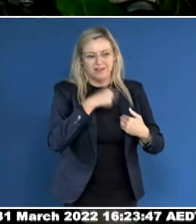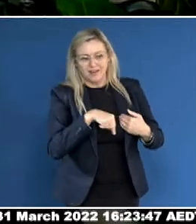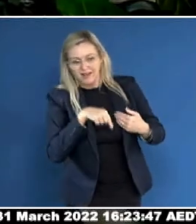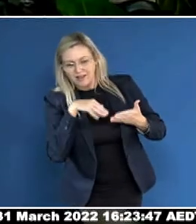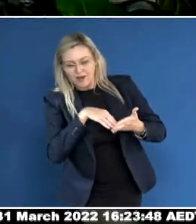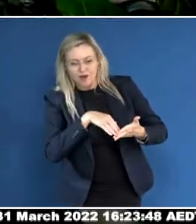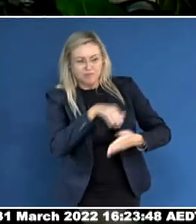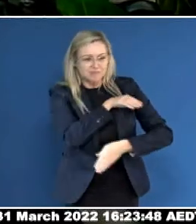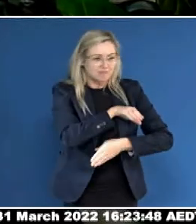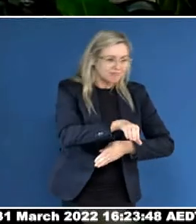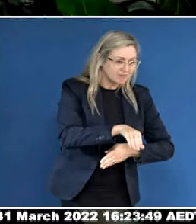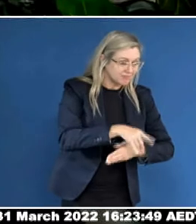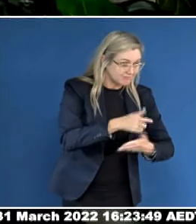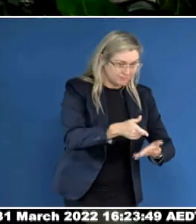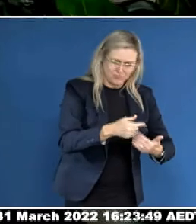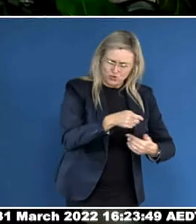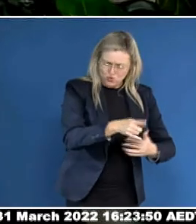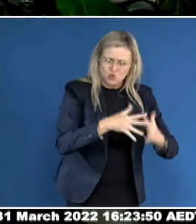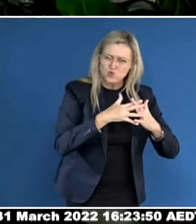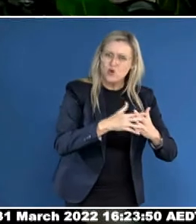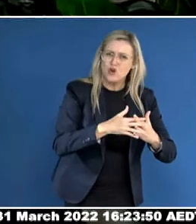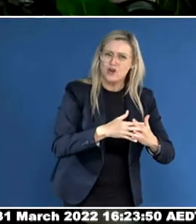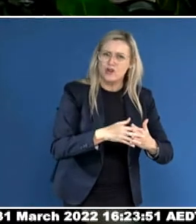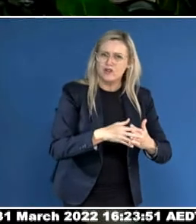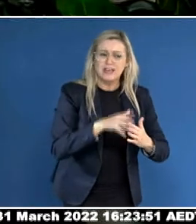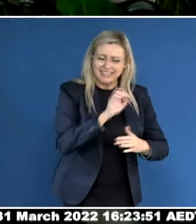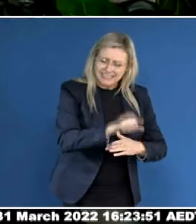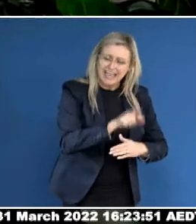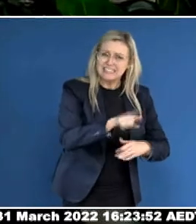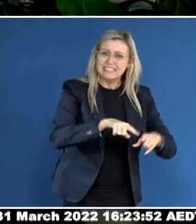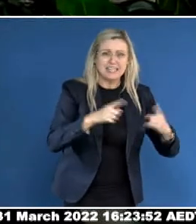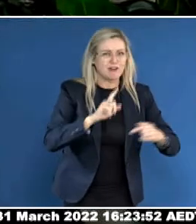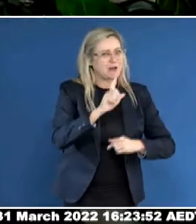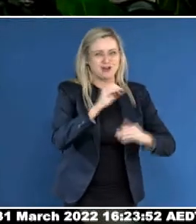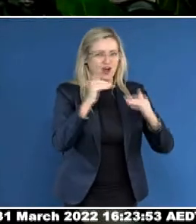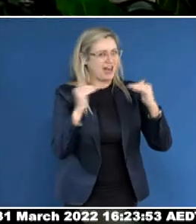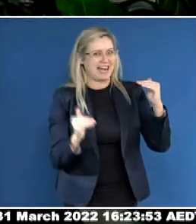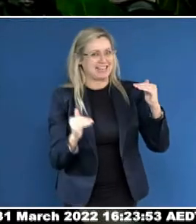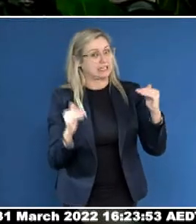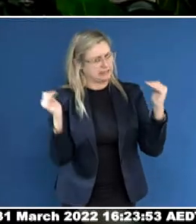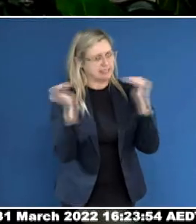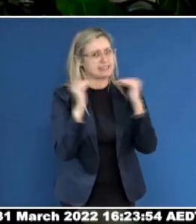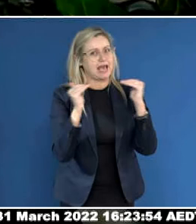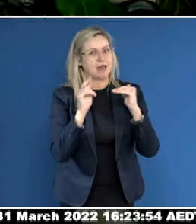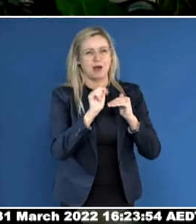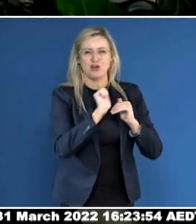are worthy, to know that they are different, they are not less. And this is what we need to do. We need to connect our community.